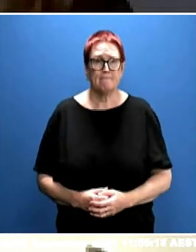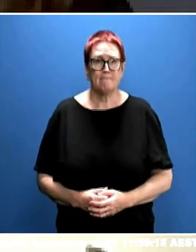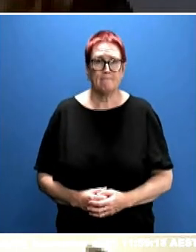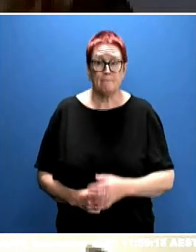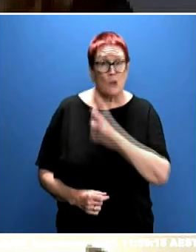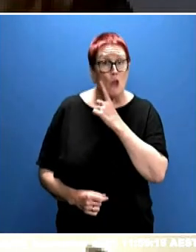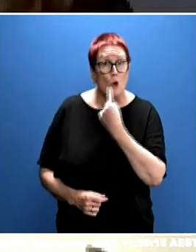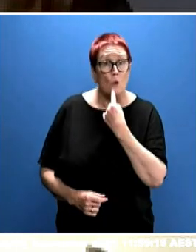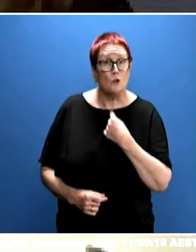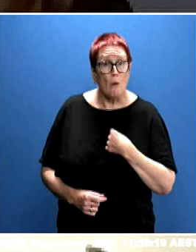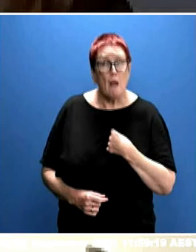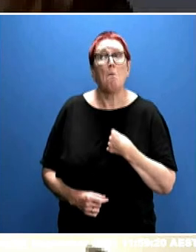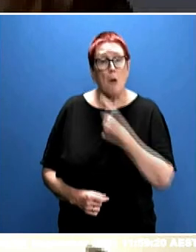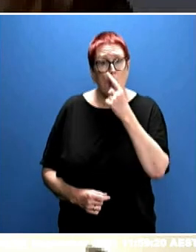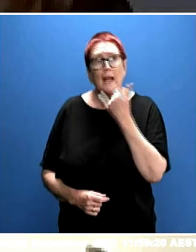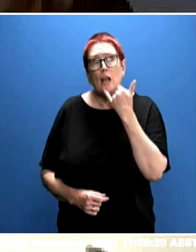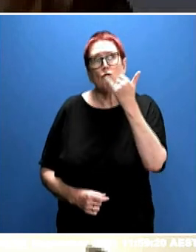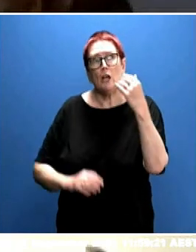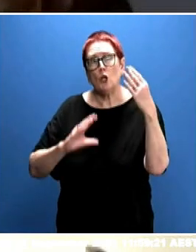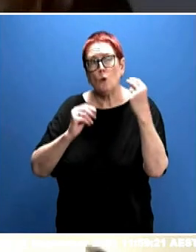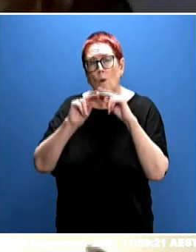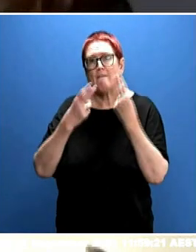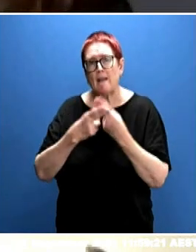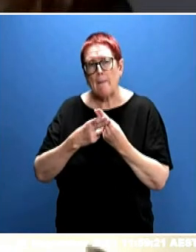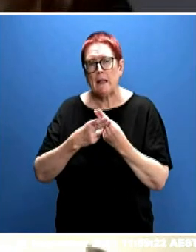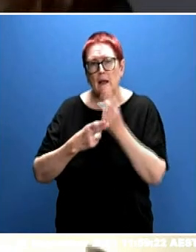but she did get to make calls back to her family in Kununurra.